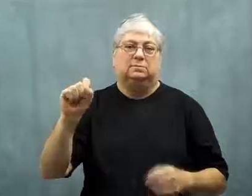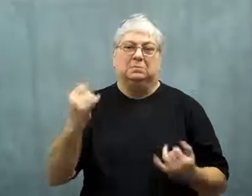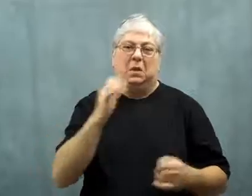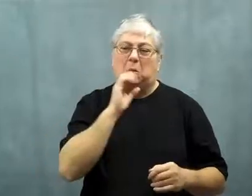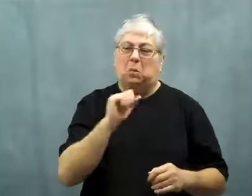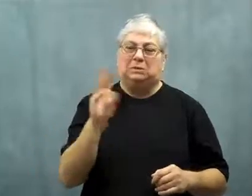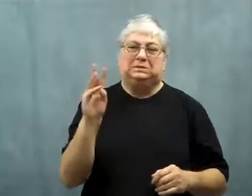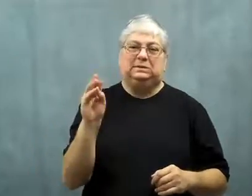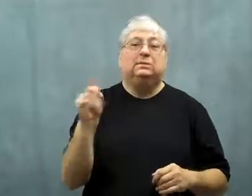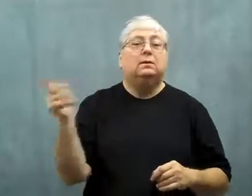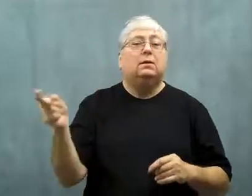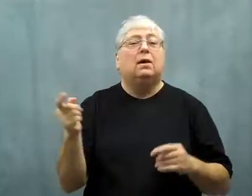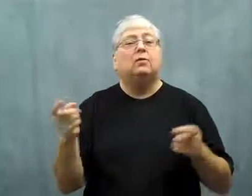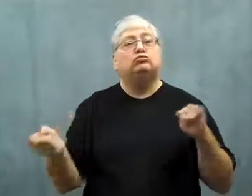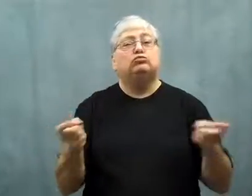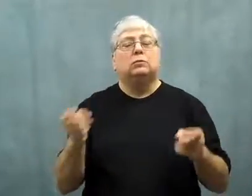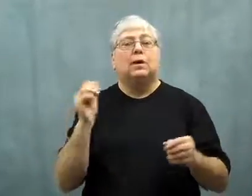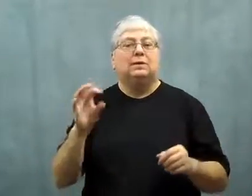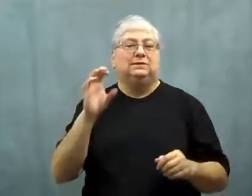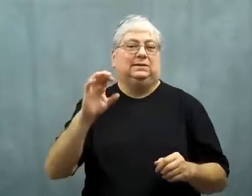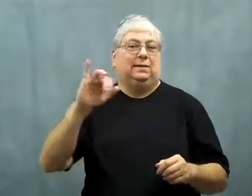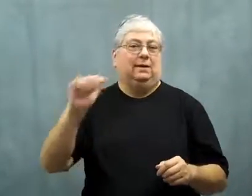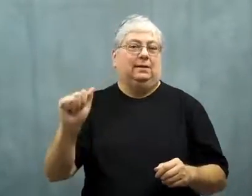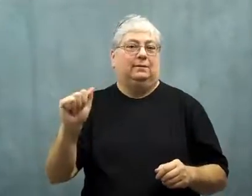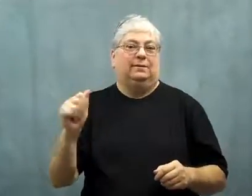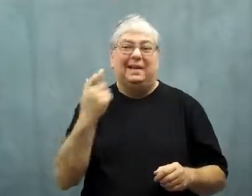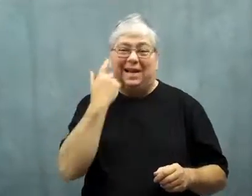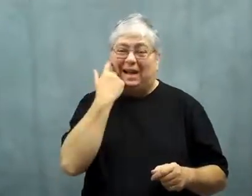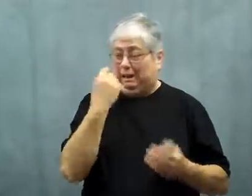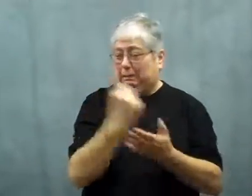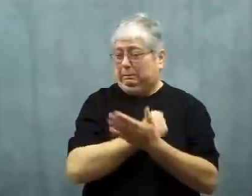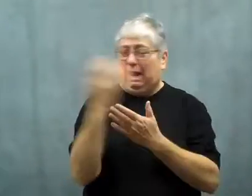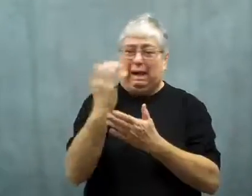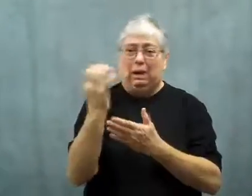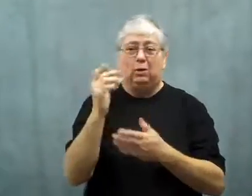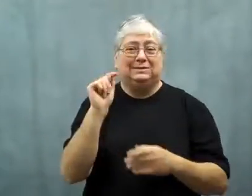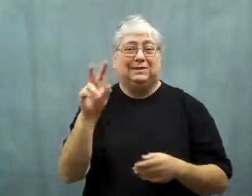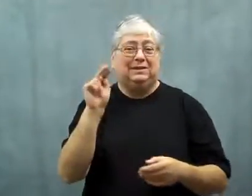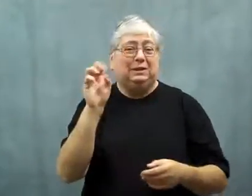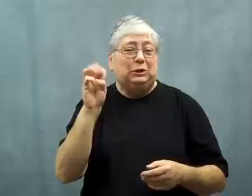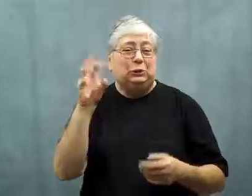He's 60 years old and was the director of the CIA.